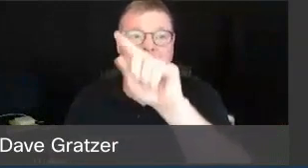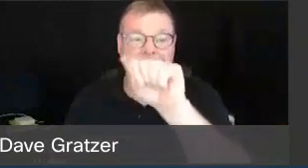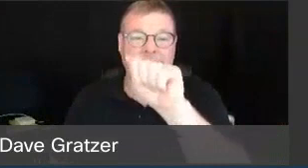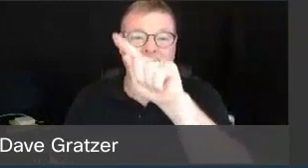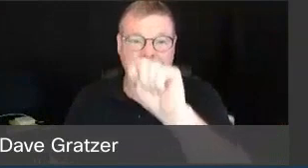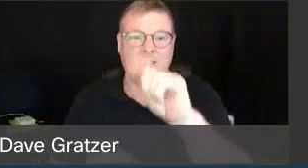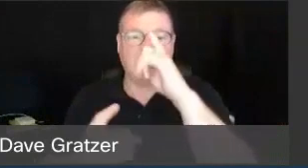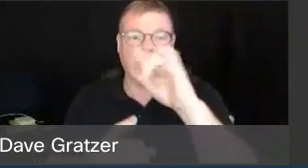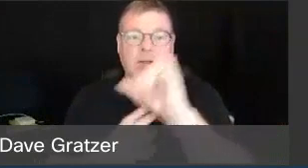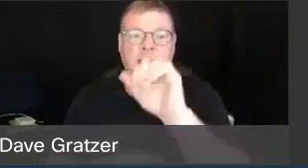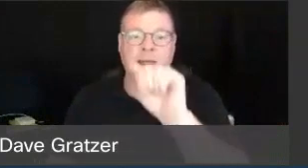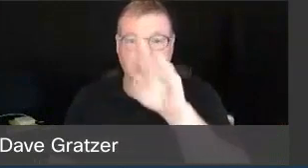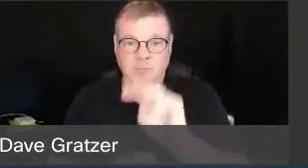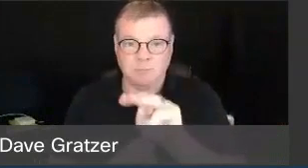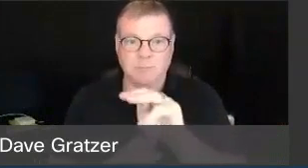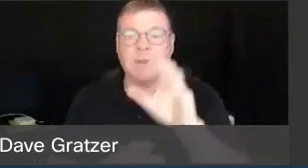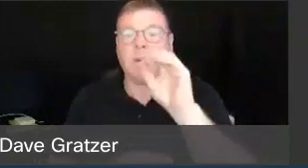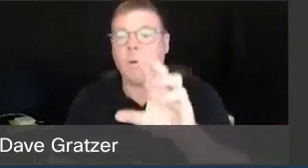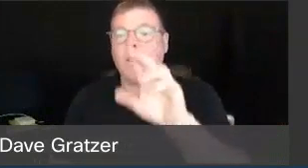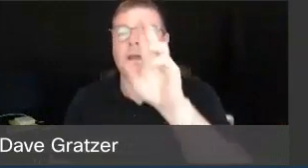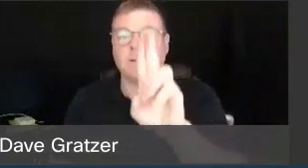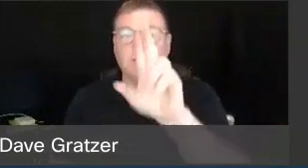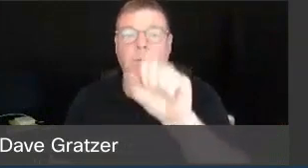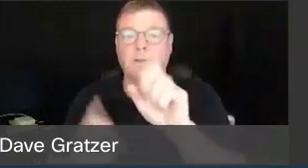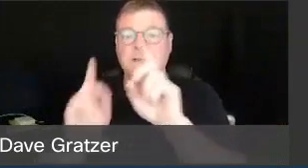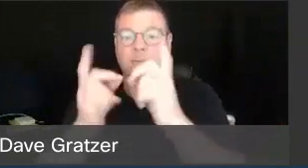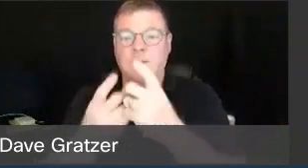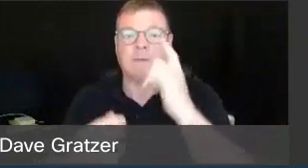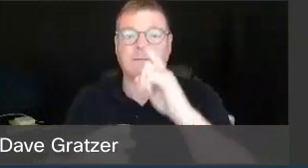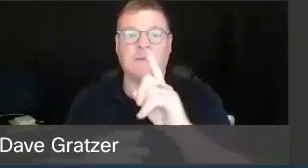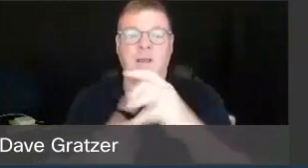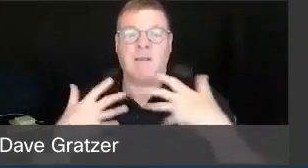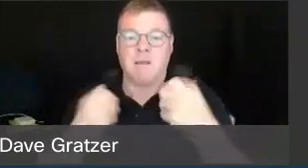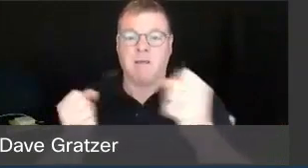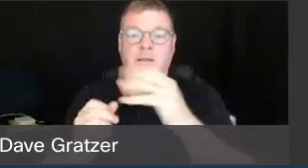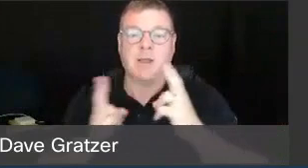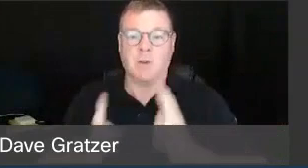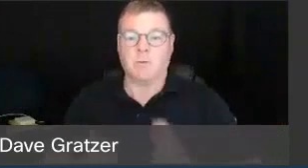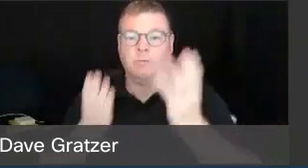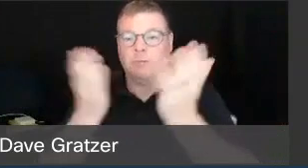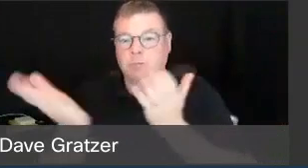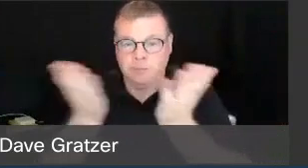Services Administration, or the U.S Department of Health and Human Services.